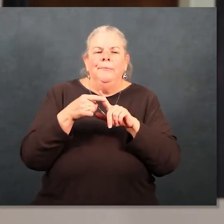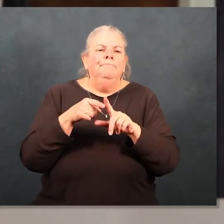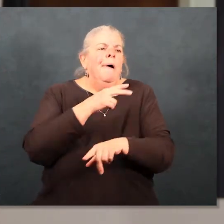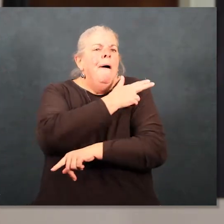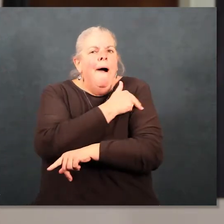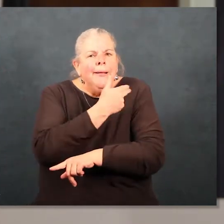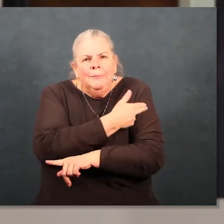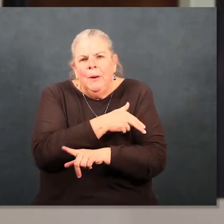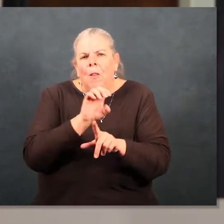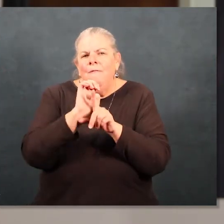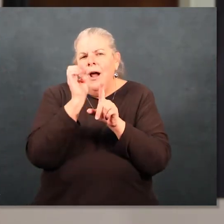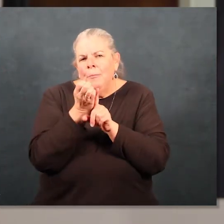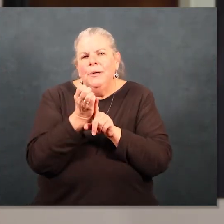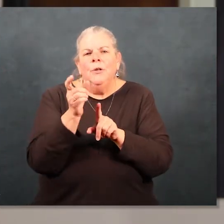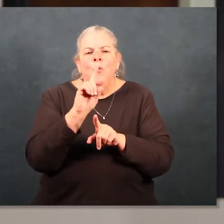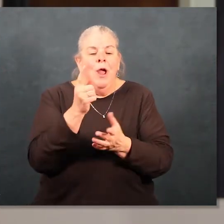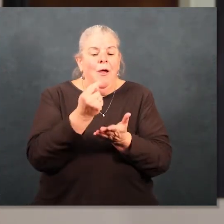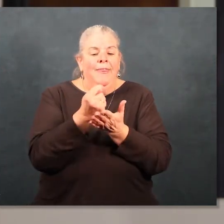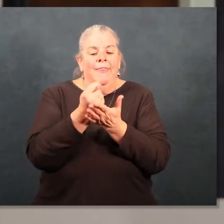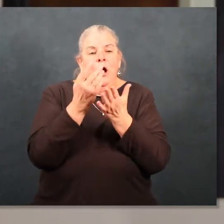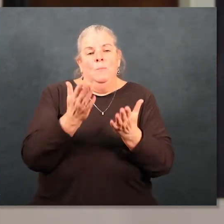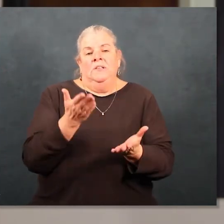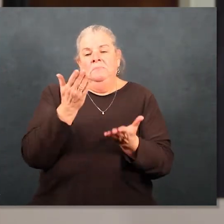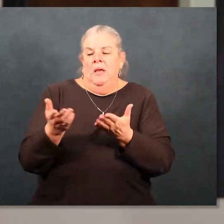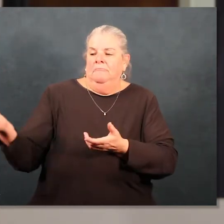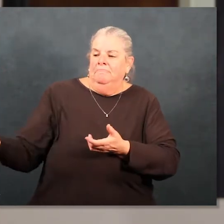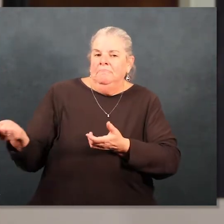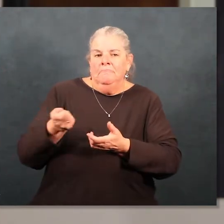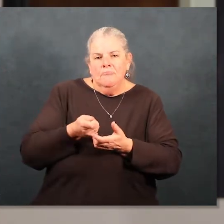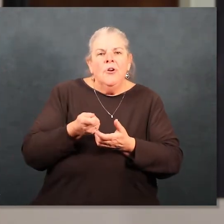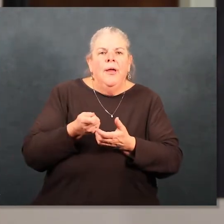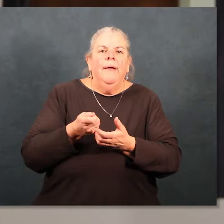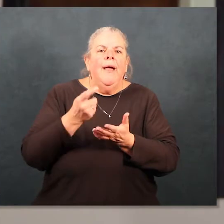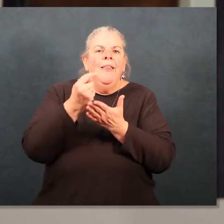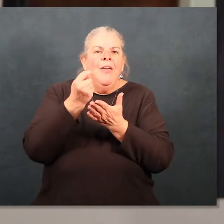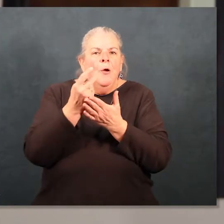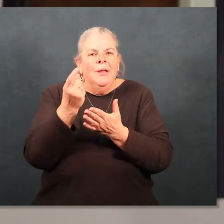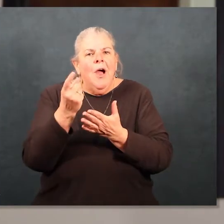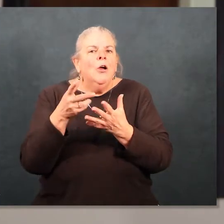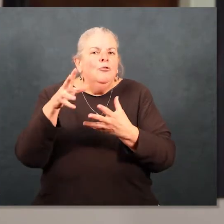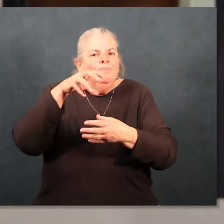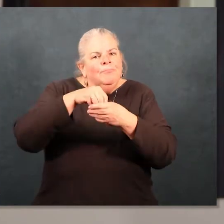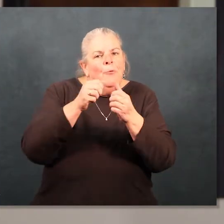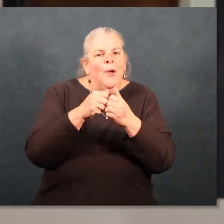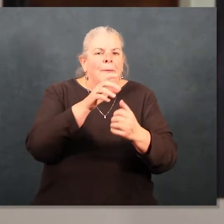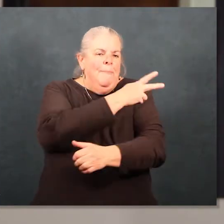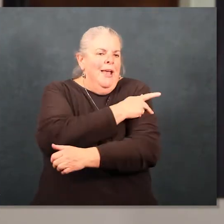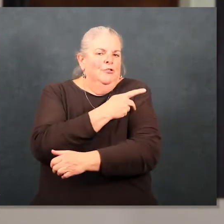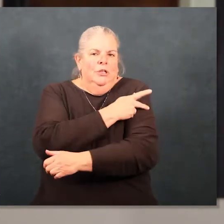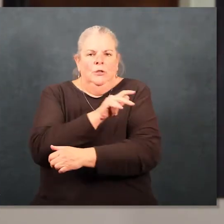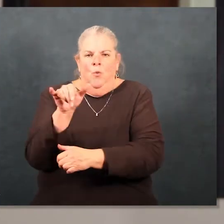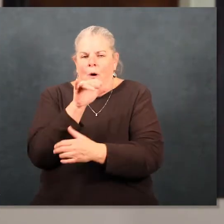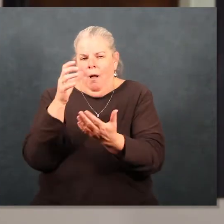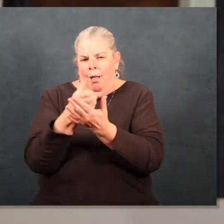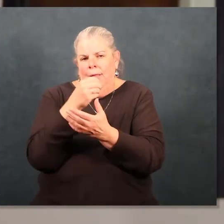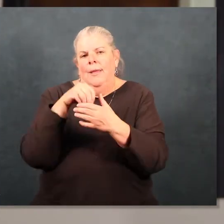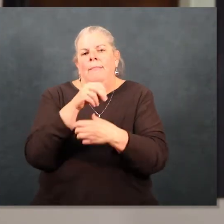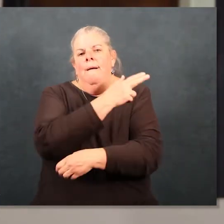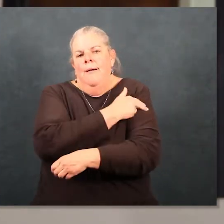where a therapist might bring in a therapy dog to engage with patients while they're in the hospital recovering. That's an example